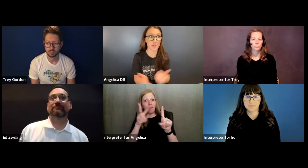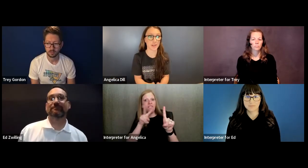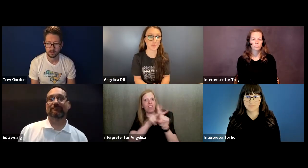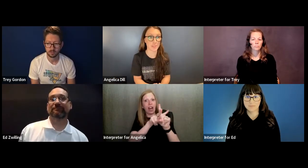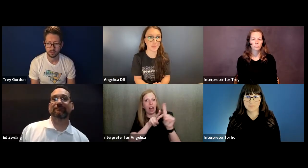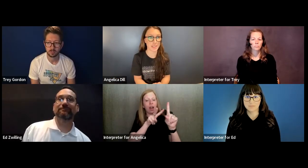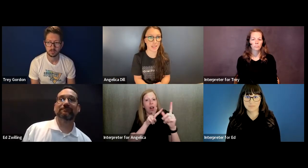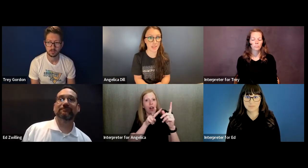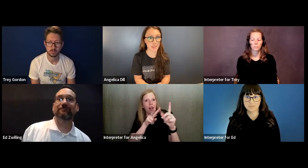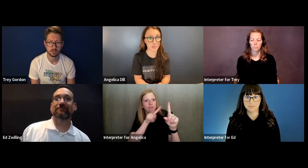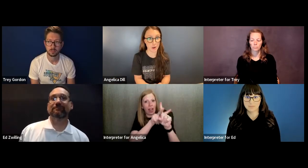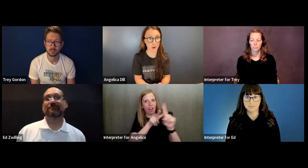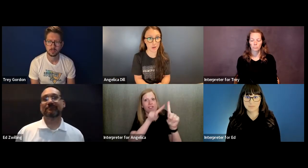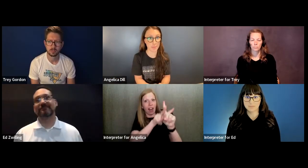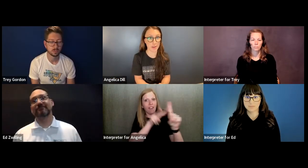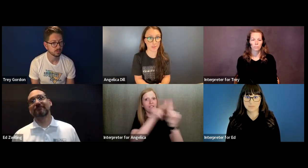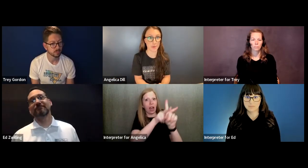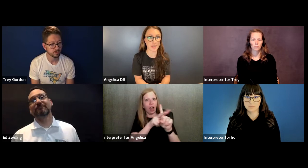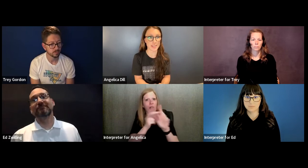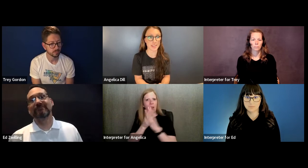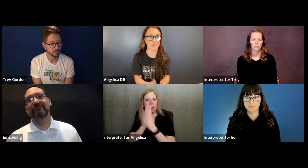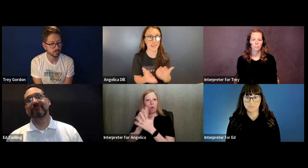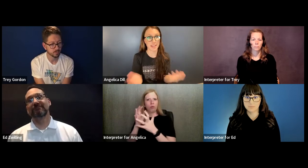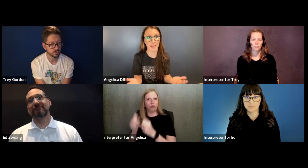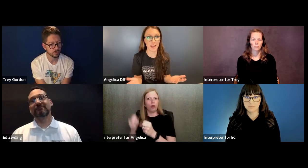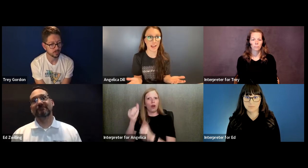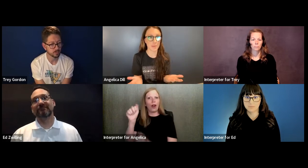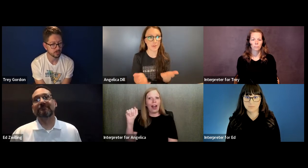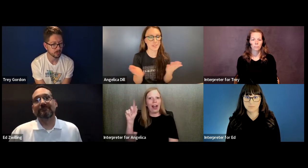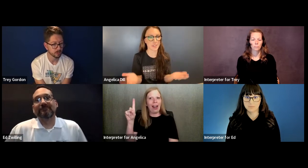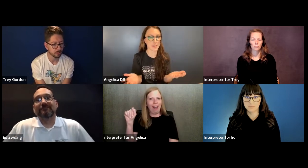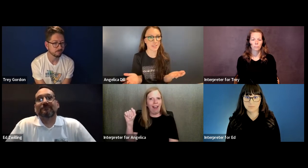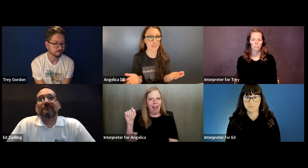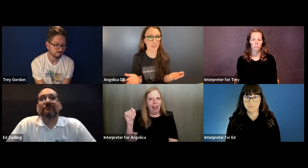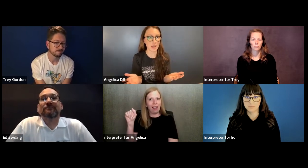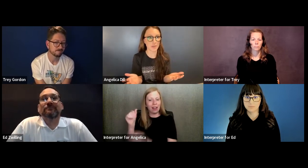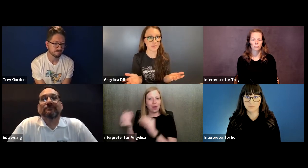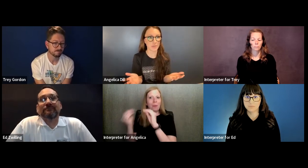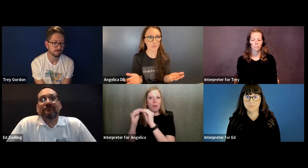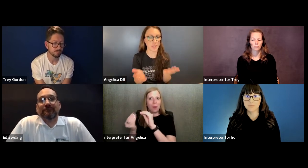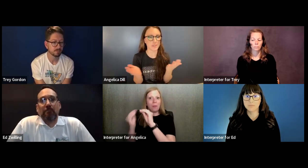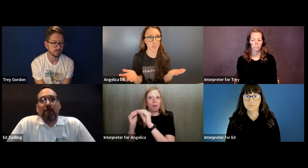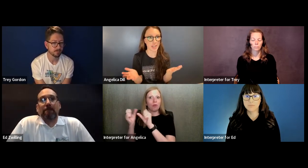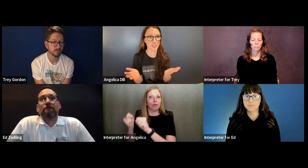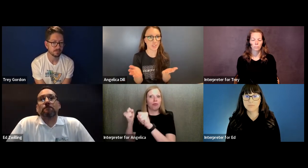it just makes the ada stronger but otherwise i personally don't see a lot of effective change